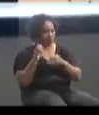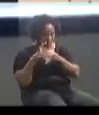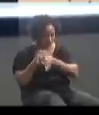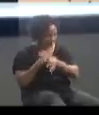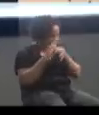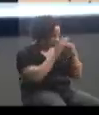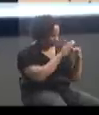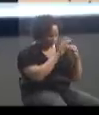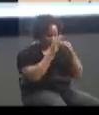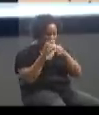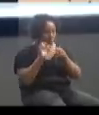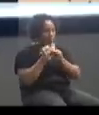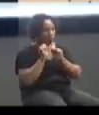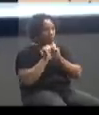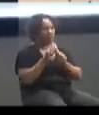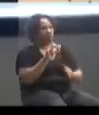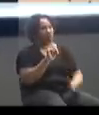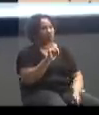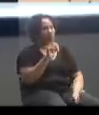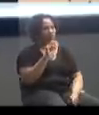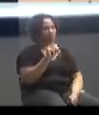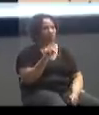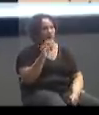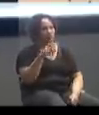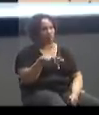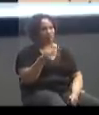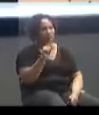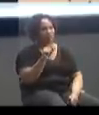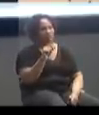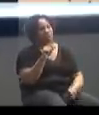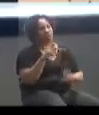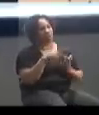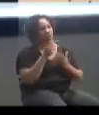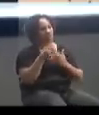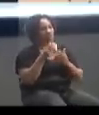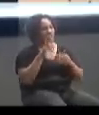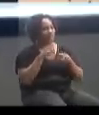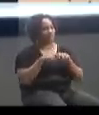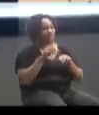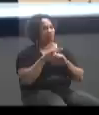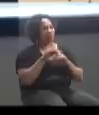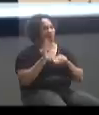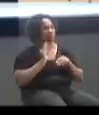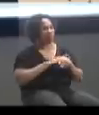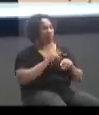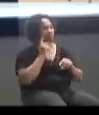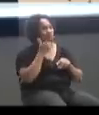WITH LIAISONS BETWEEN OUR TWO OFFICES, AND WE ARE WORKING WITH